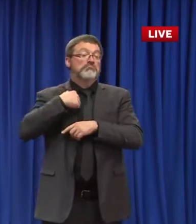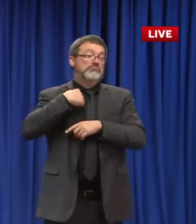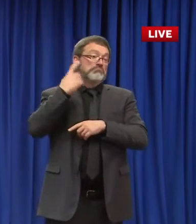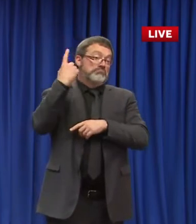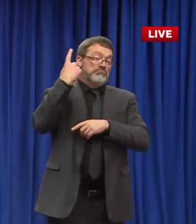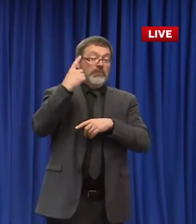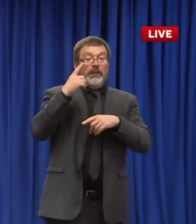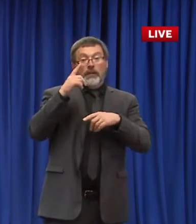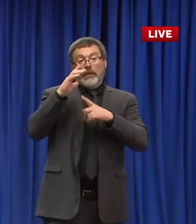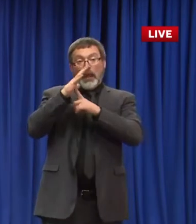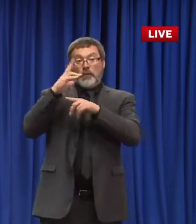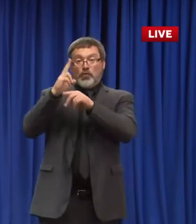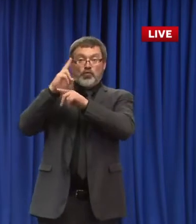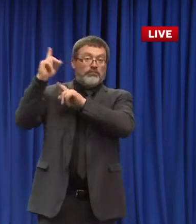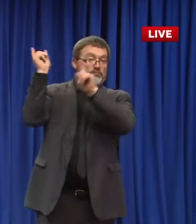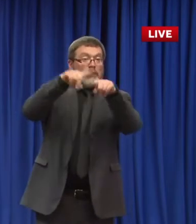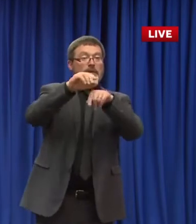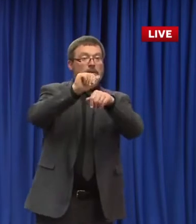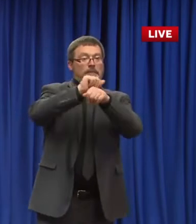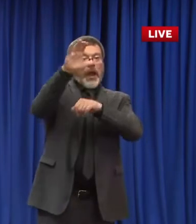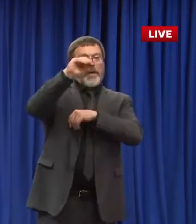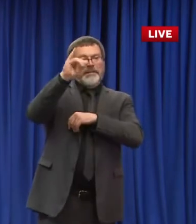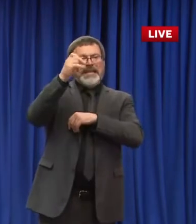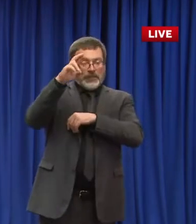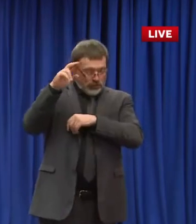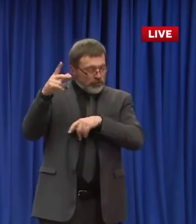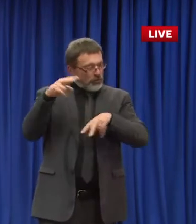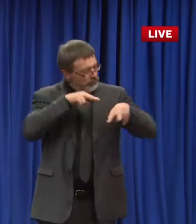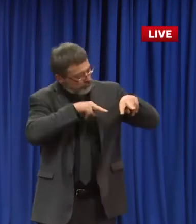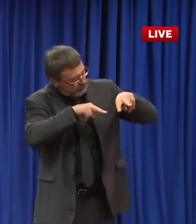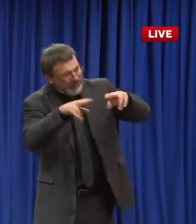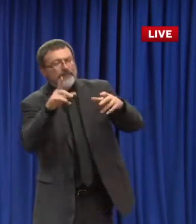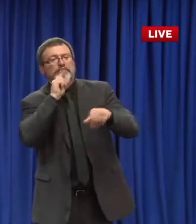EXAMPLE ON A BUSY DAY, AND THERE’S MIGHT BE A LOT OF PEOPLE UP THERE BUT THEY’RE SEPARATED.